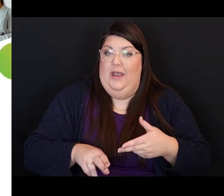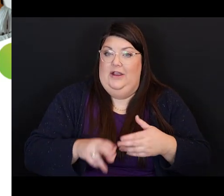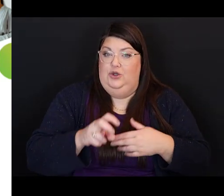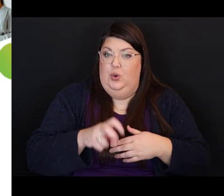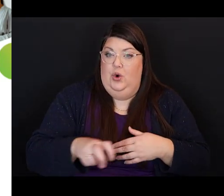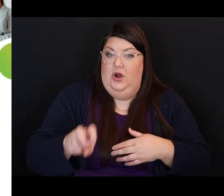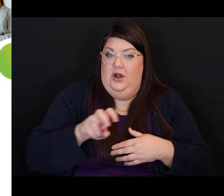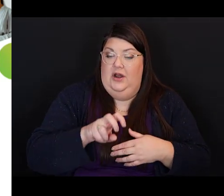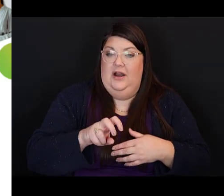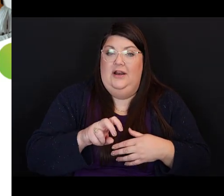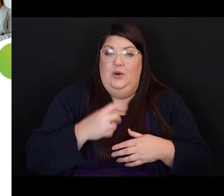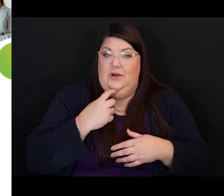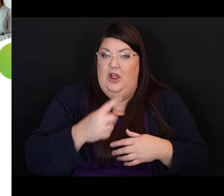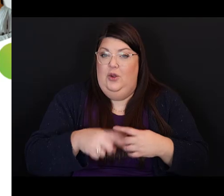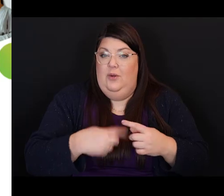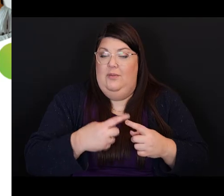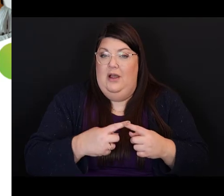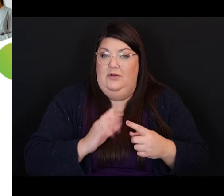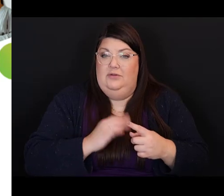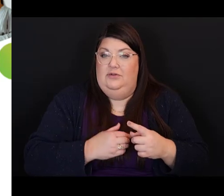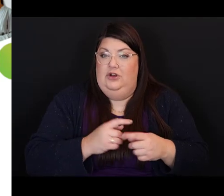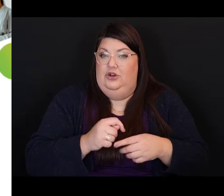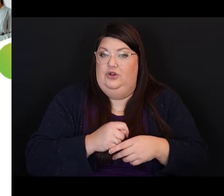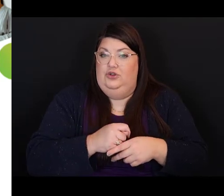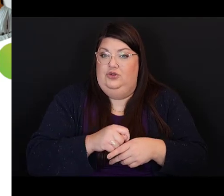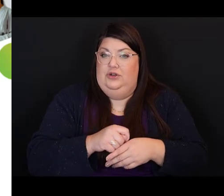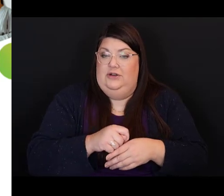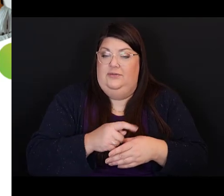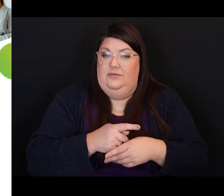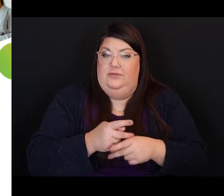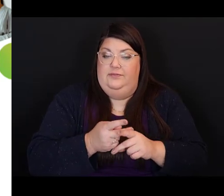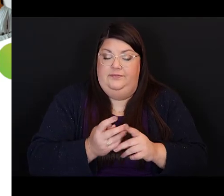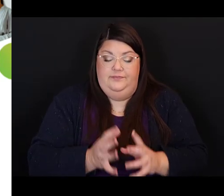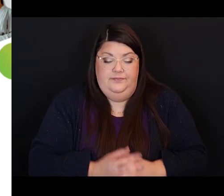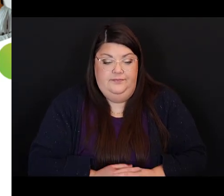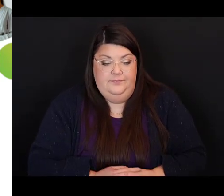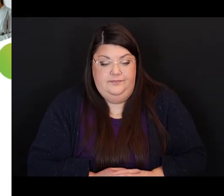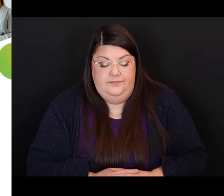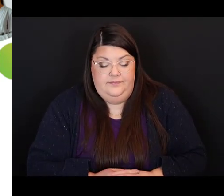Heather and your audience, to just tell you about a little bit about our training products.